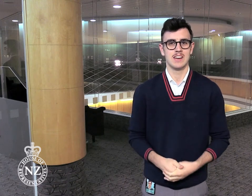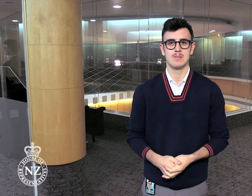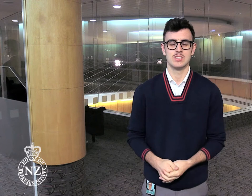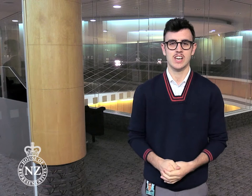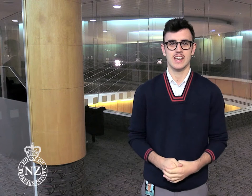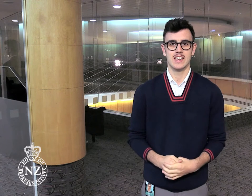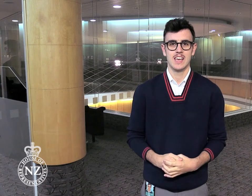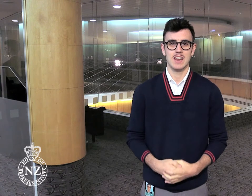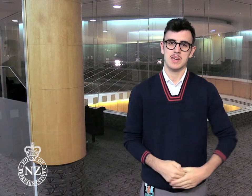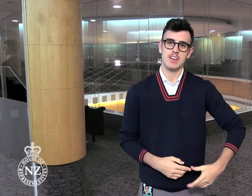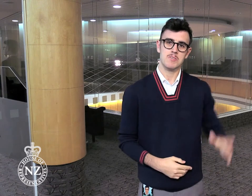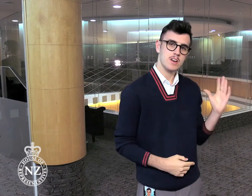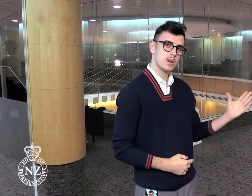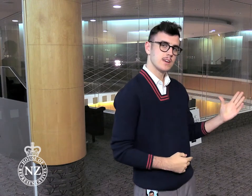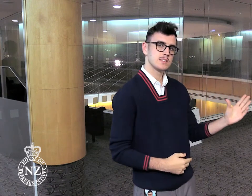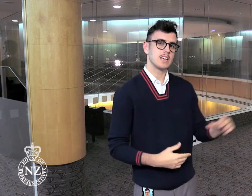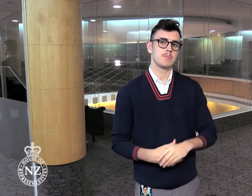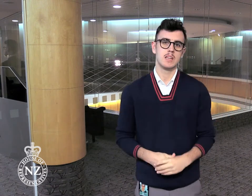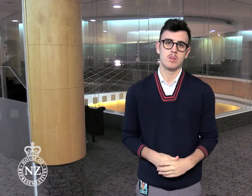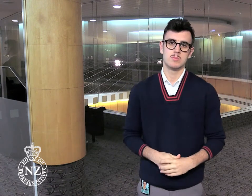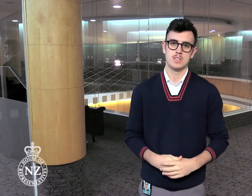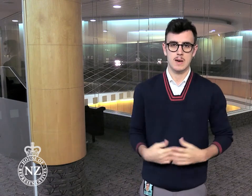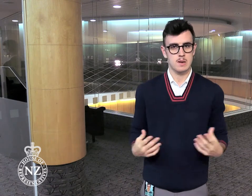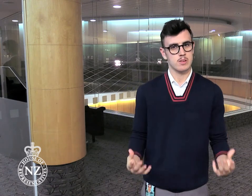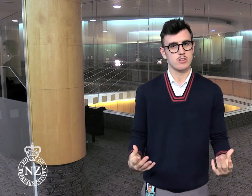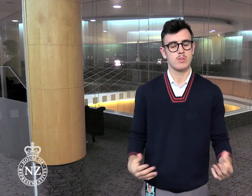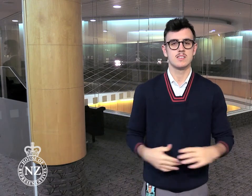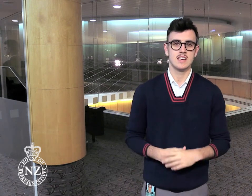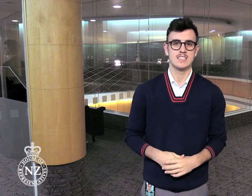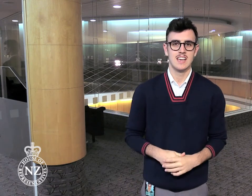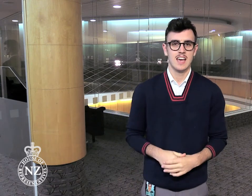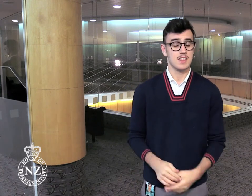My name's Jay, and we're here in front of one of our select committee rooms in the parliamentary precinct.